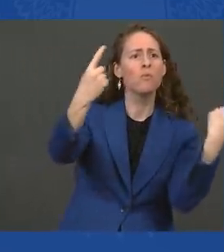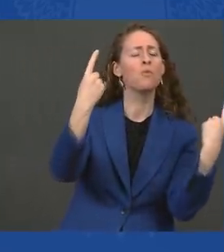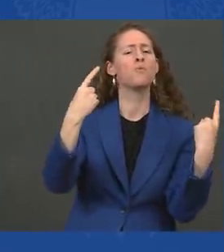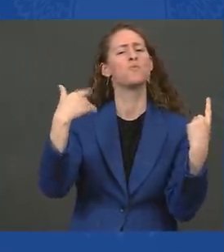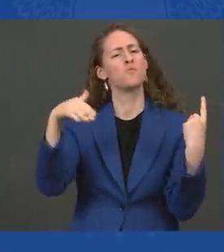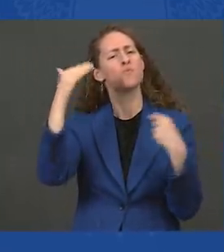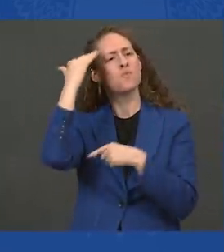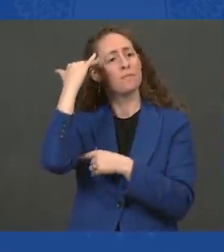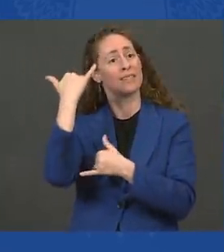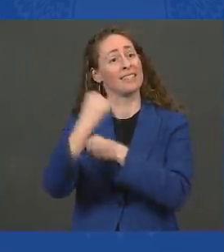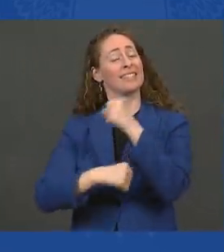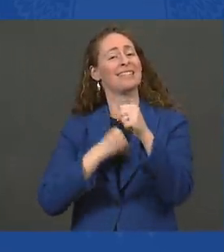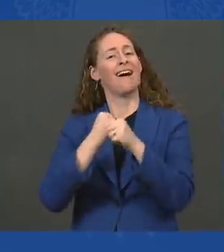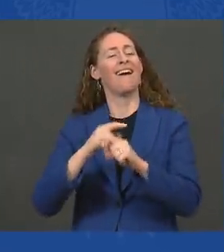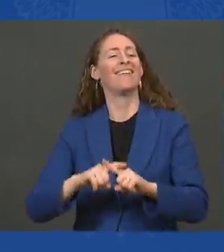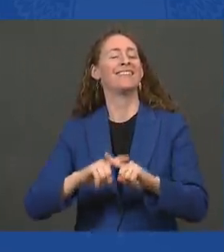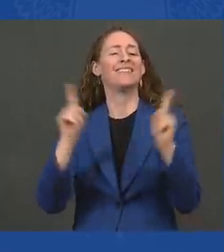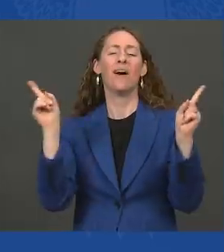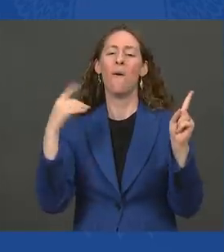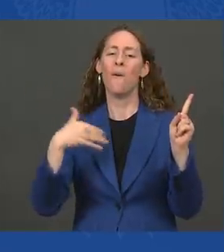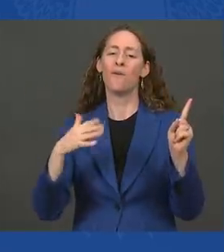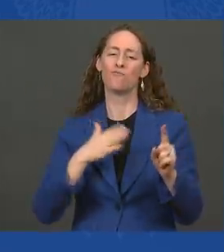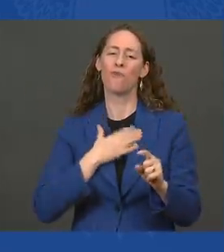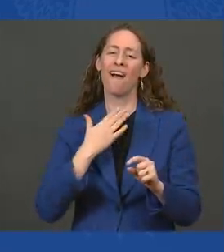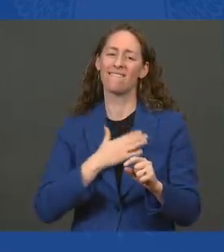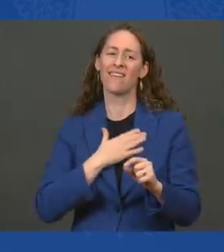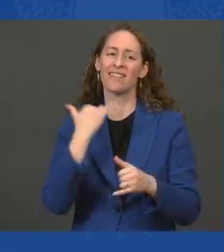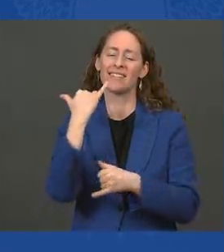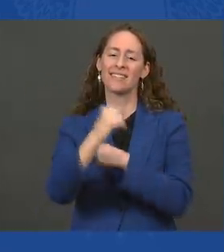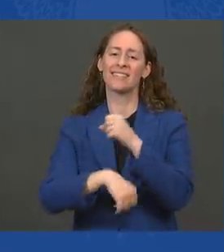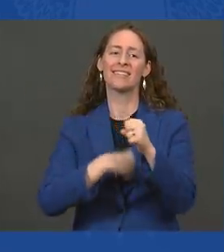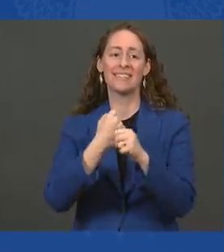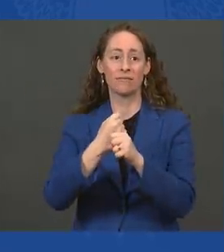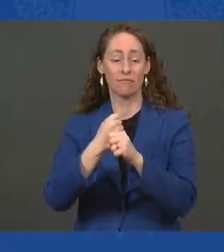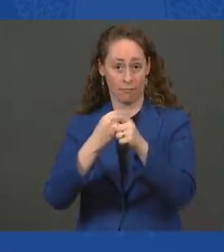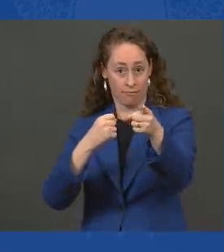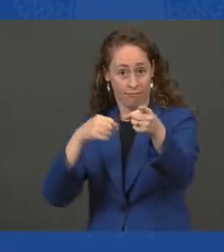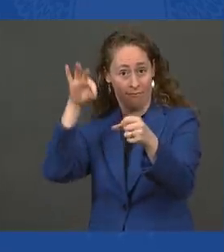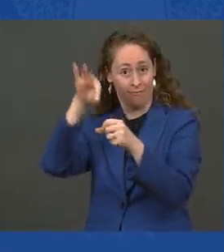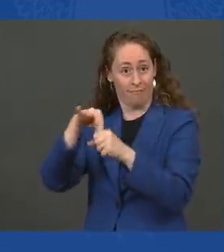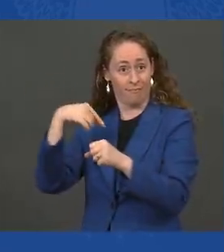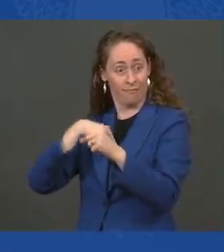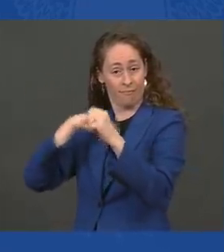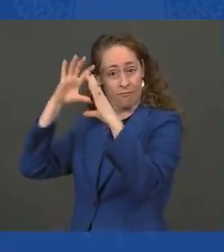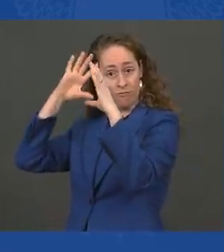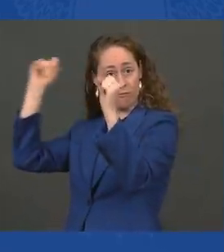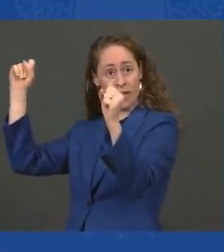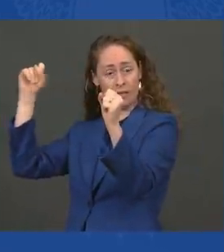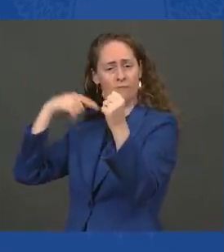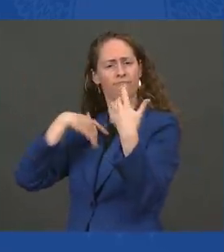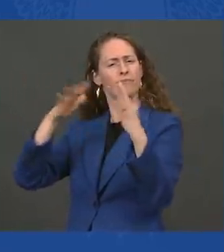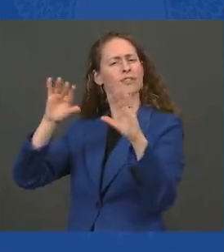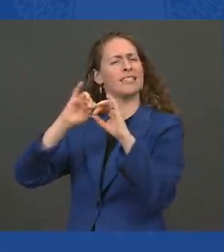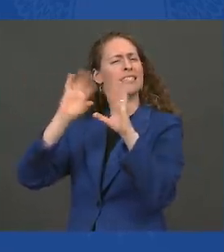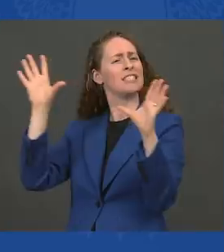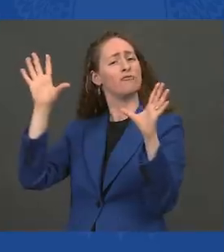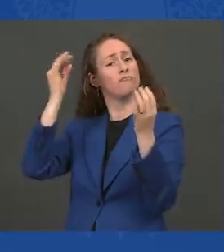When I was elected, I said I would always be honest with you. So today, I want to take a few moments to talk about the new COVID variant